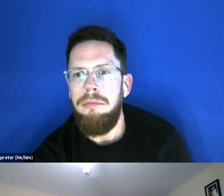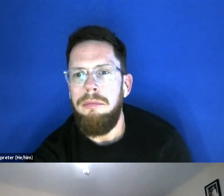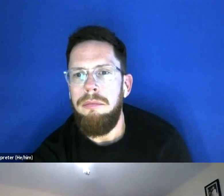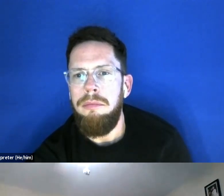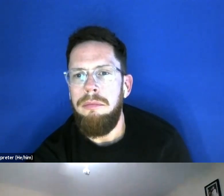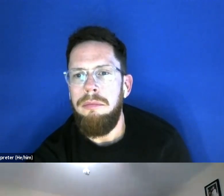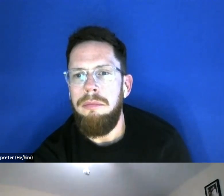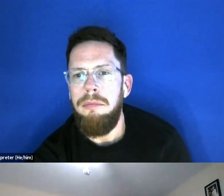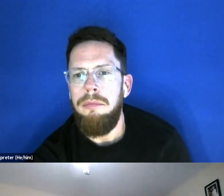Catherine Zelinski: Closed captioning.